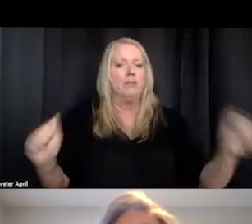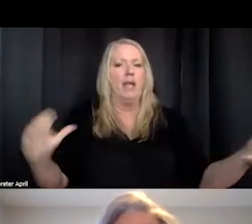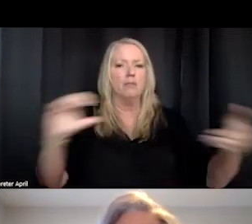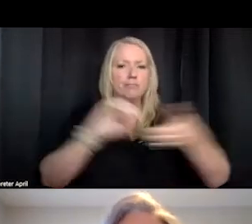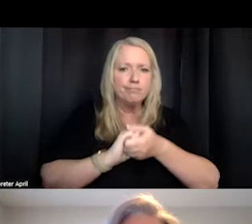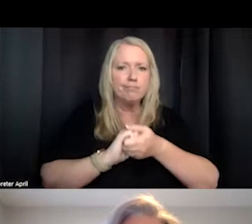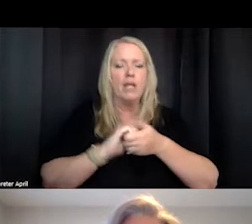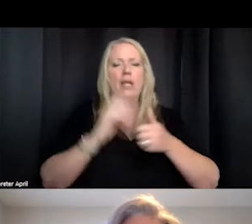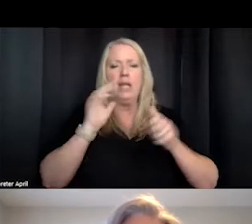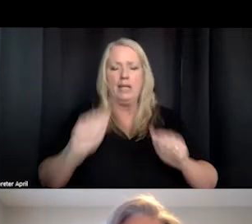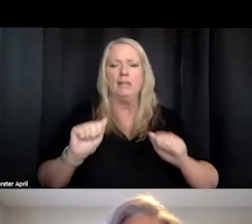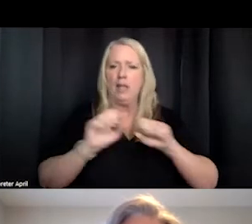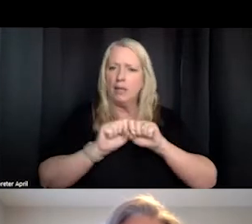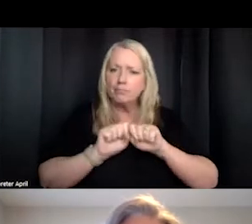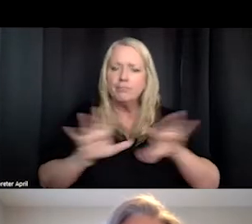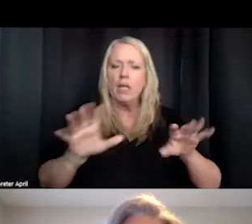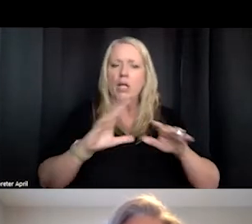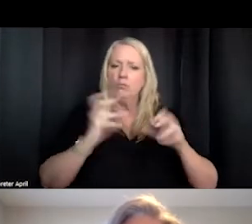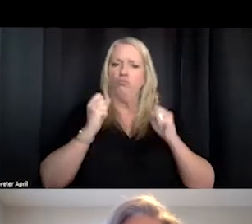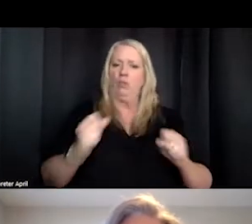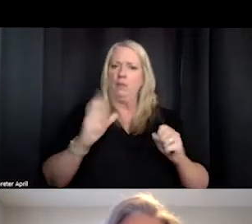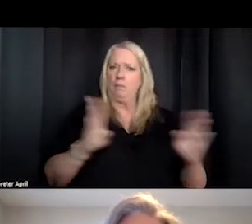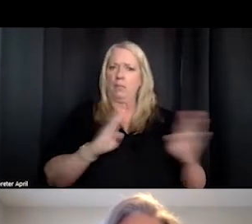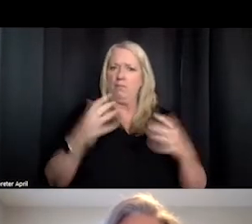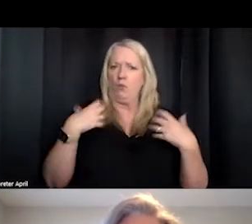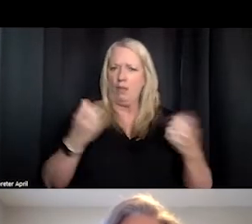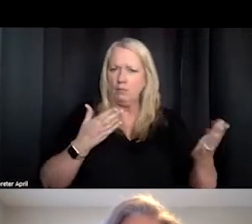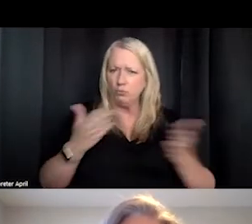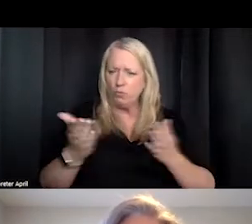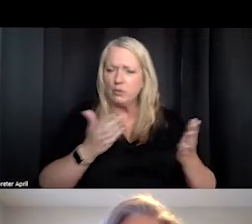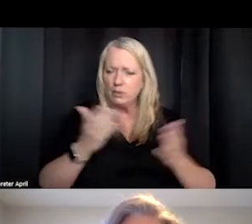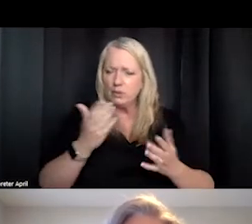AND ENHANCE, STRENGTHEN THEIR BEHAVIORAL HEALTH SERVICES AND PREVENT CRISIS IS AND,